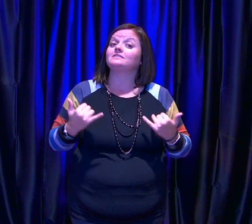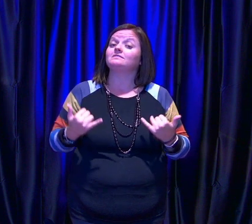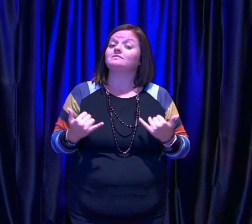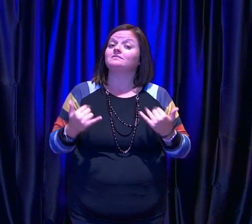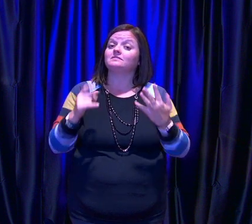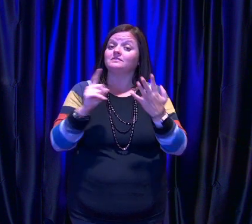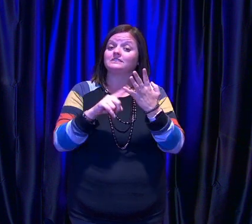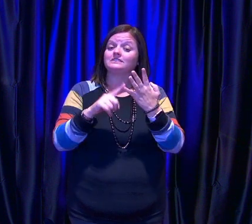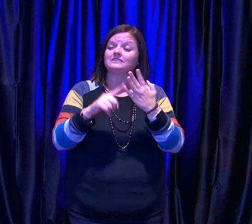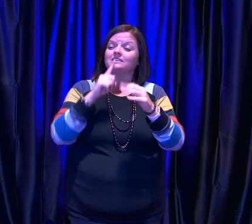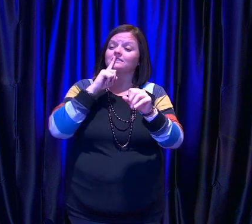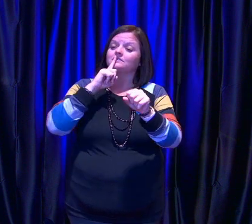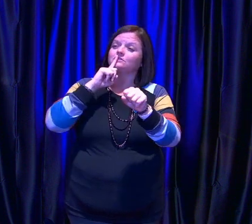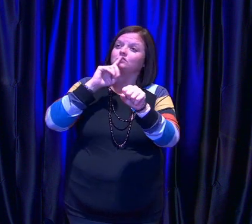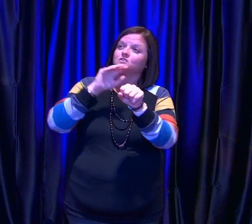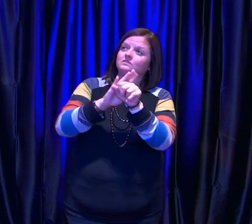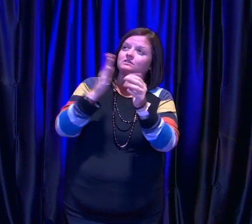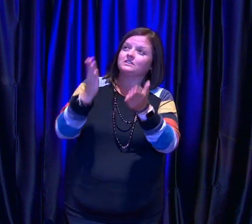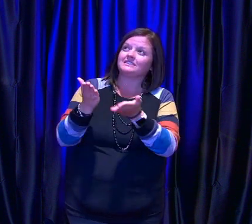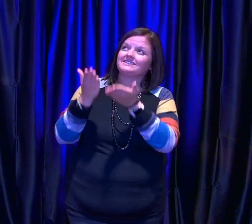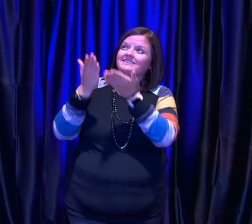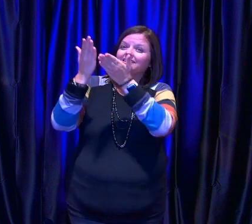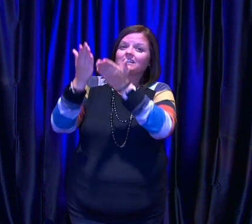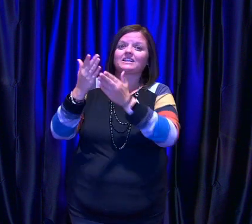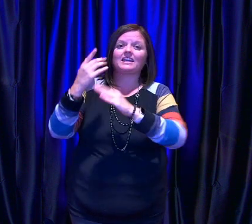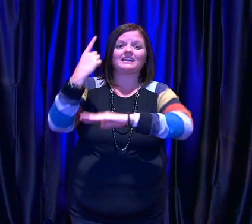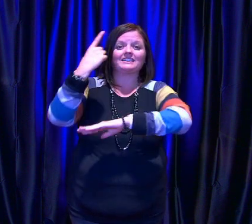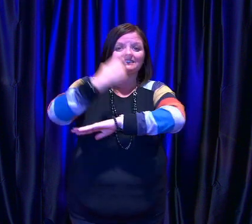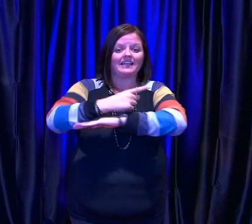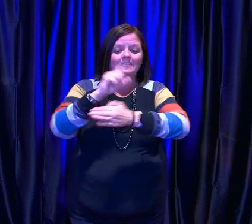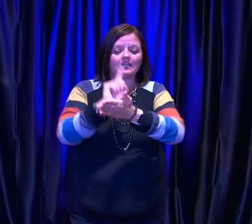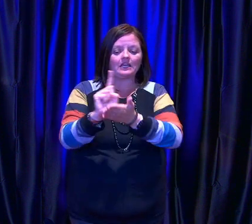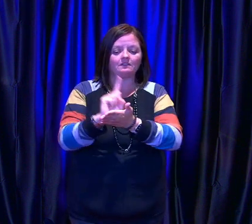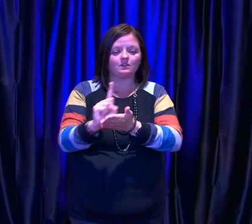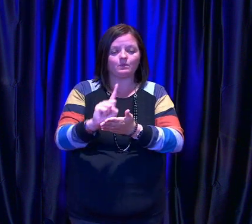dedicate a regular day each week for sabbath rest